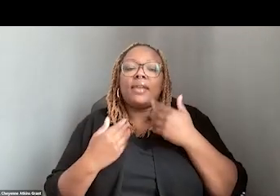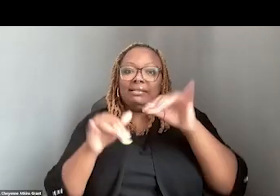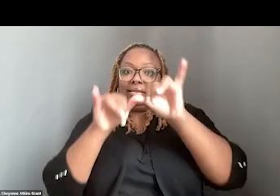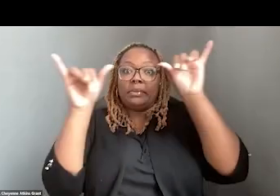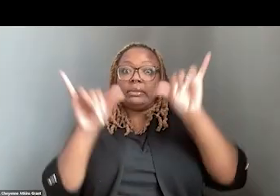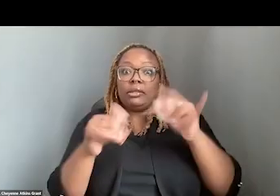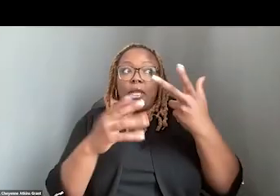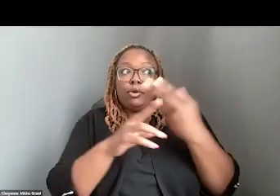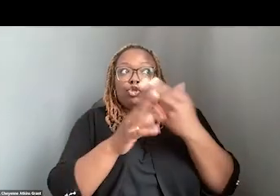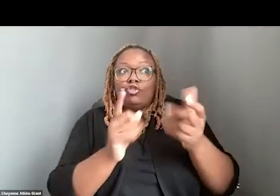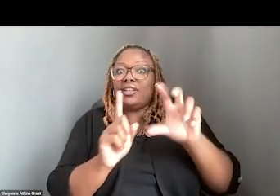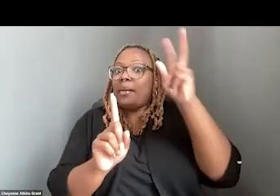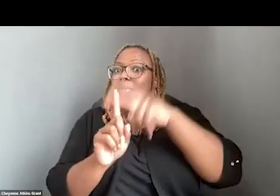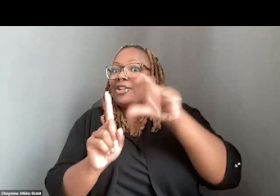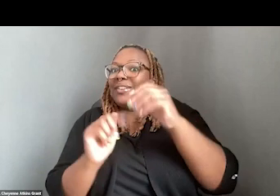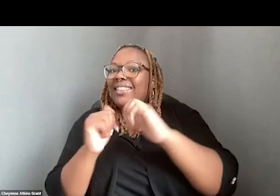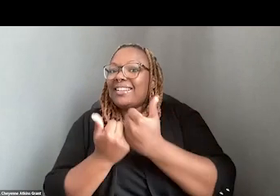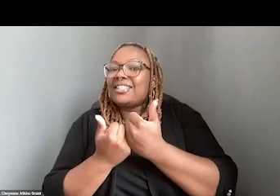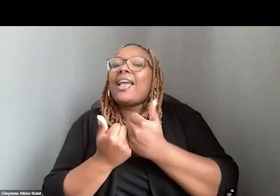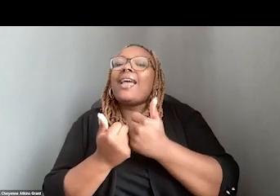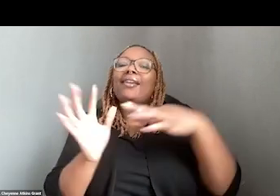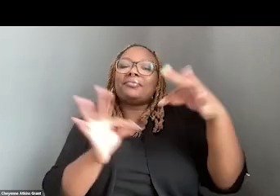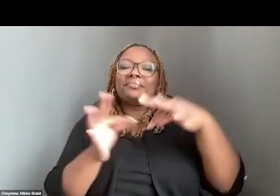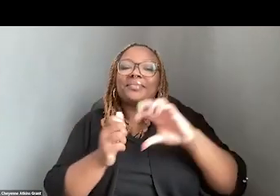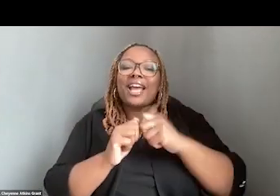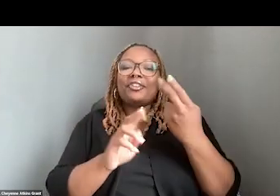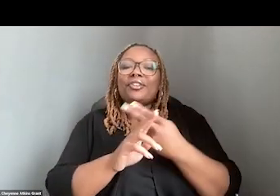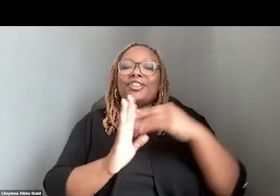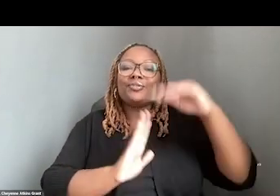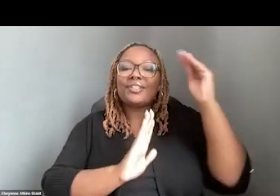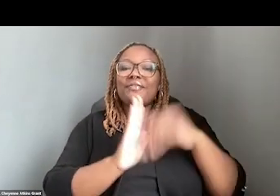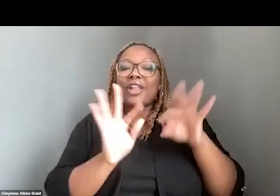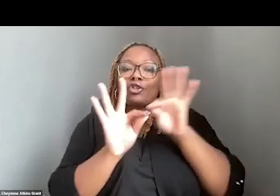I'm going to show you some of the ways that you can do that to quickly fill out your forms in SciENcv.